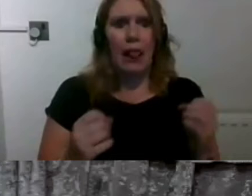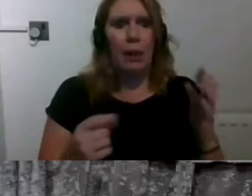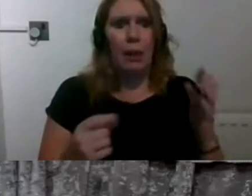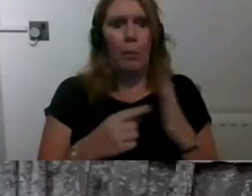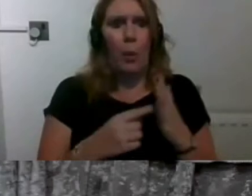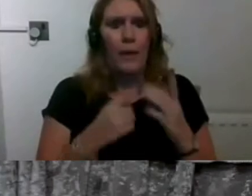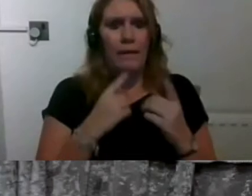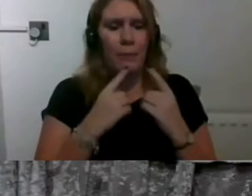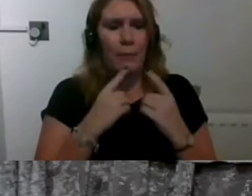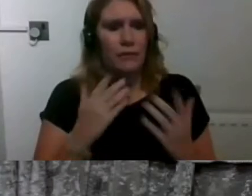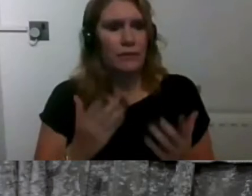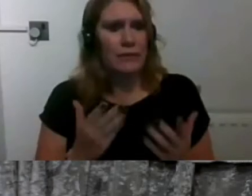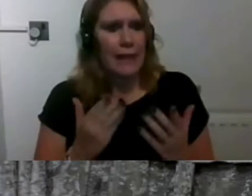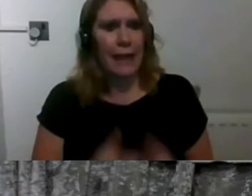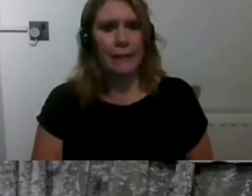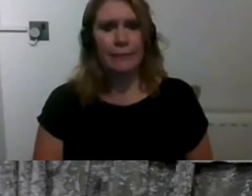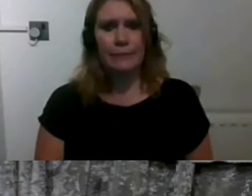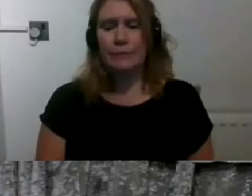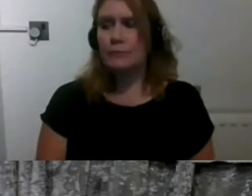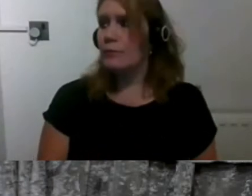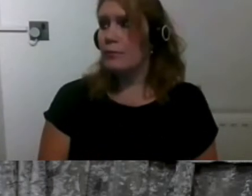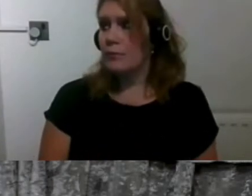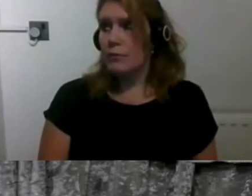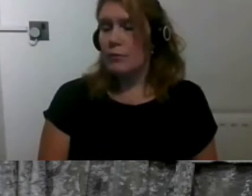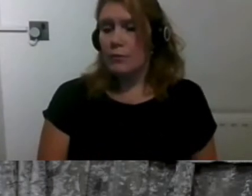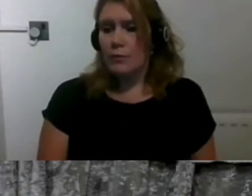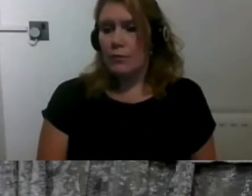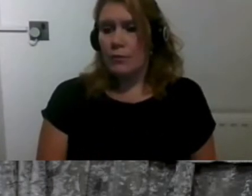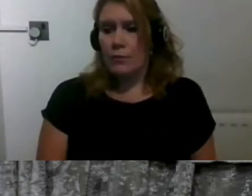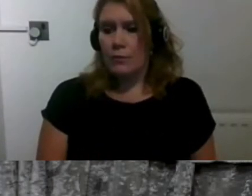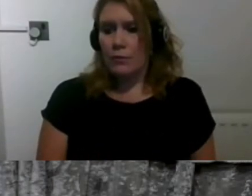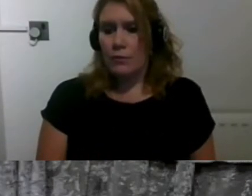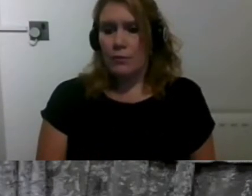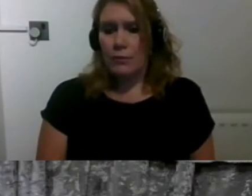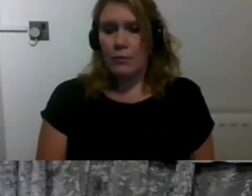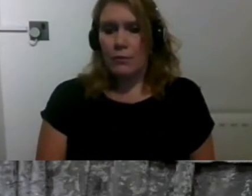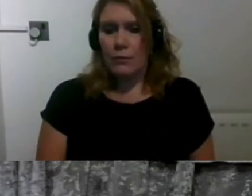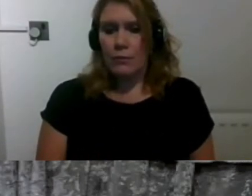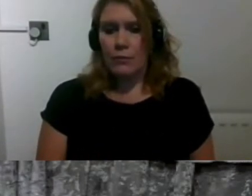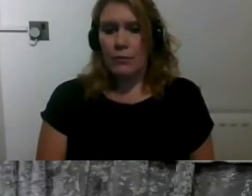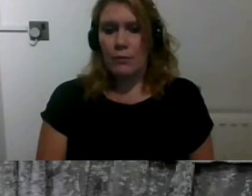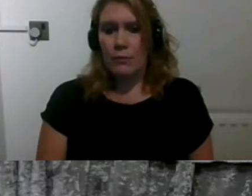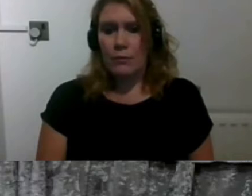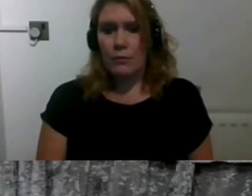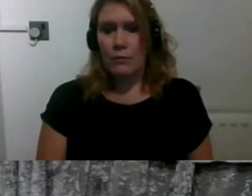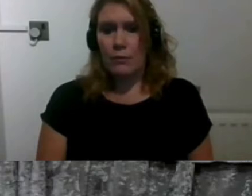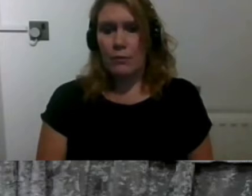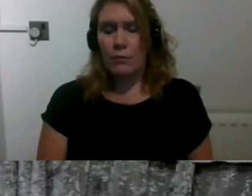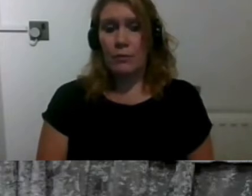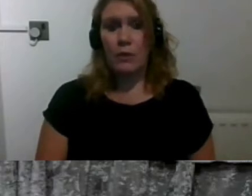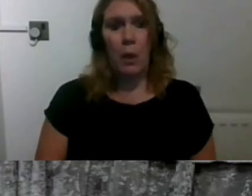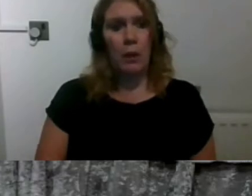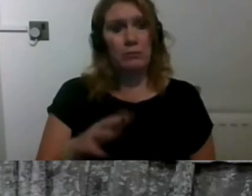something that is so important today. Ok so I think we might go backwards and